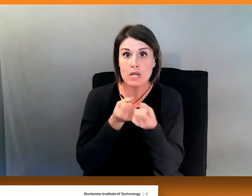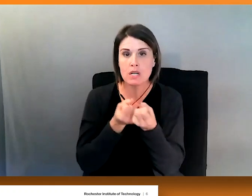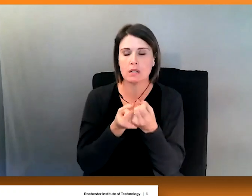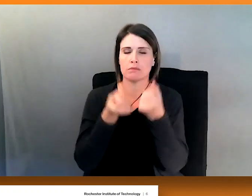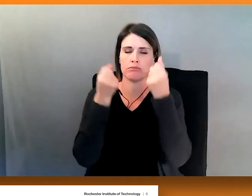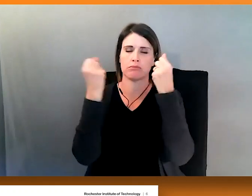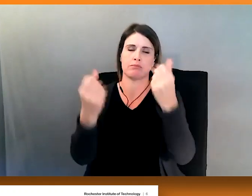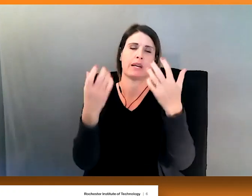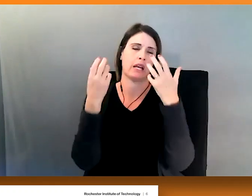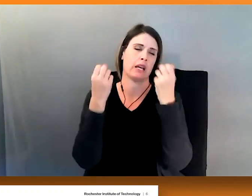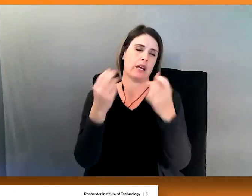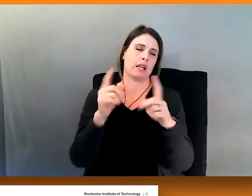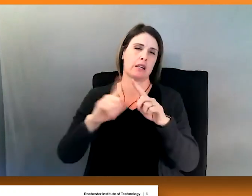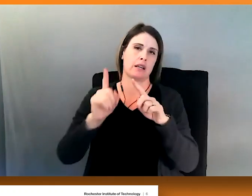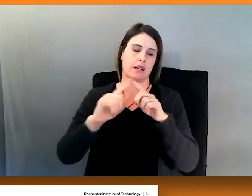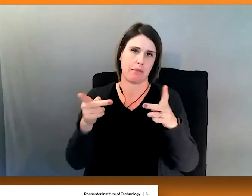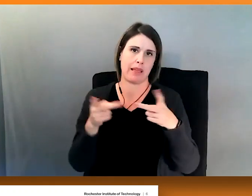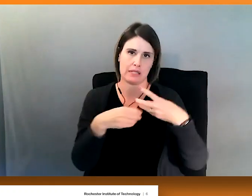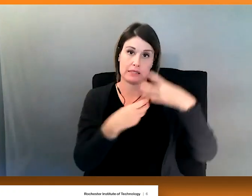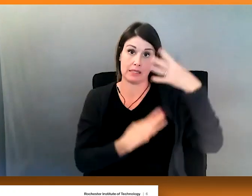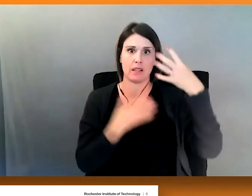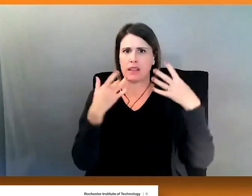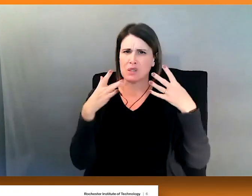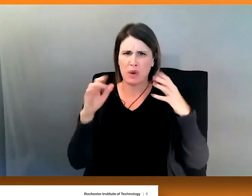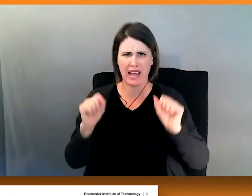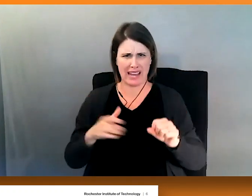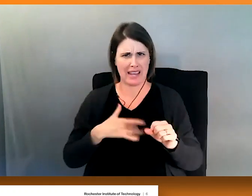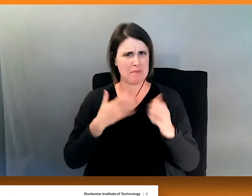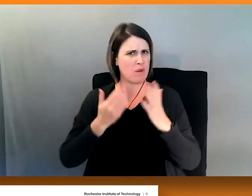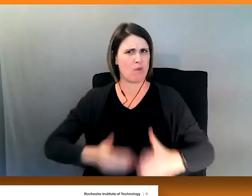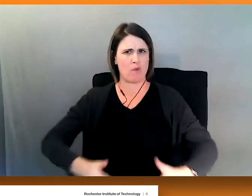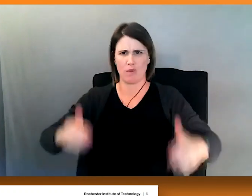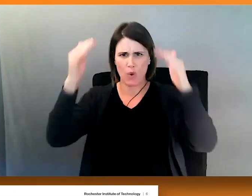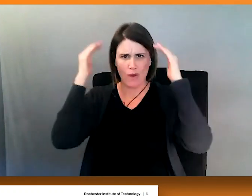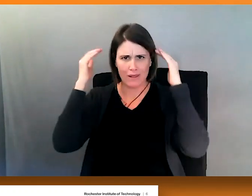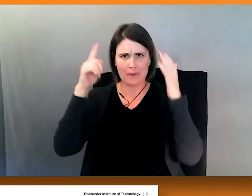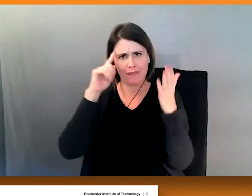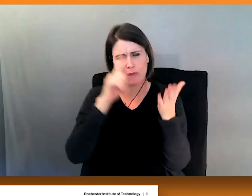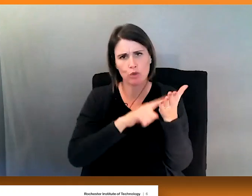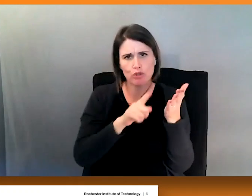This is why it is extremely overwhelming for faculty and researchers.